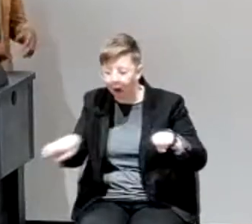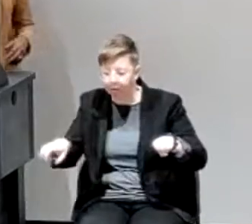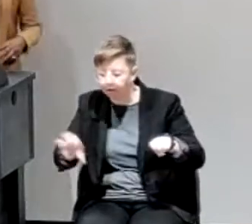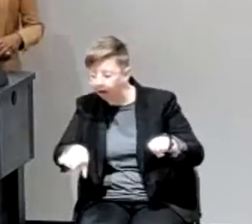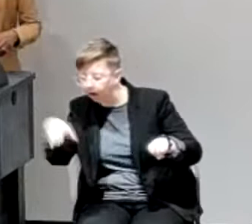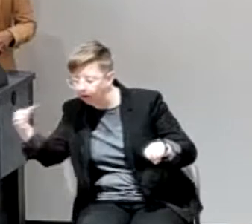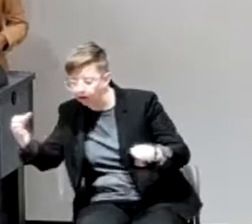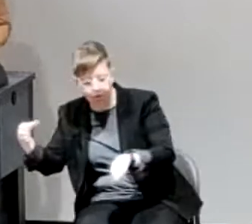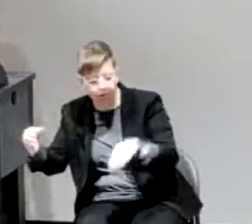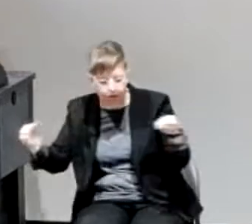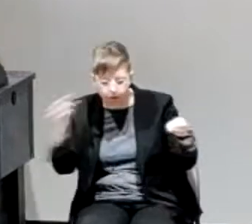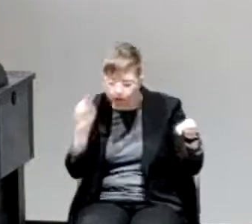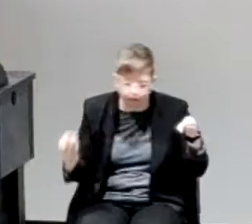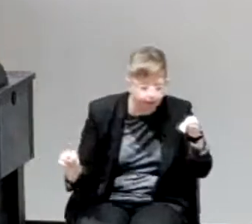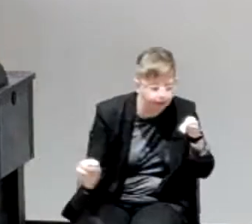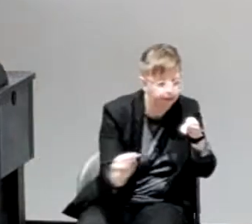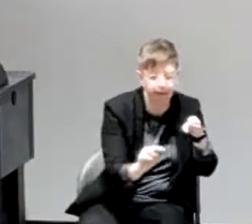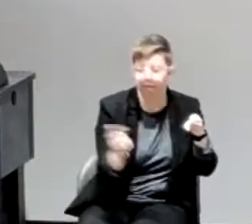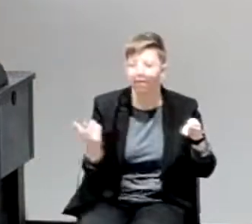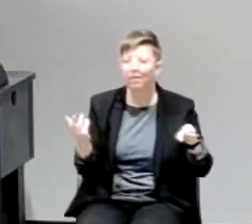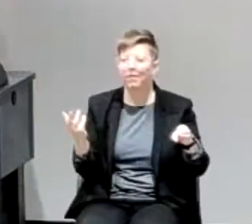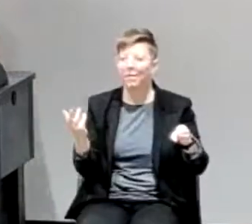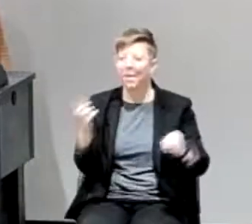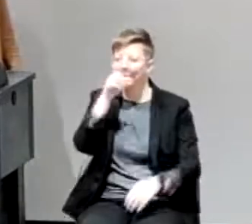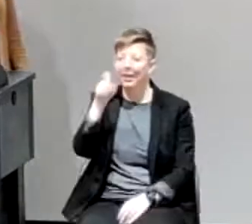I was here when it was some group of 20 -- you were probably there that day.